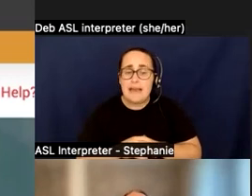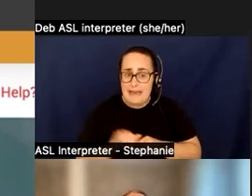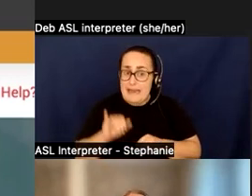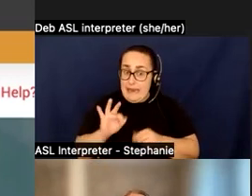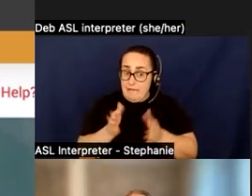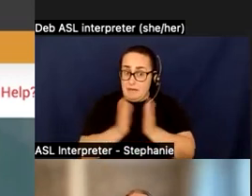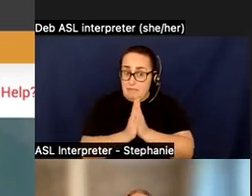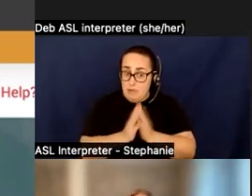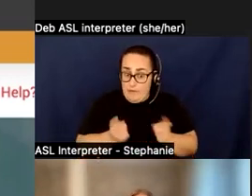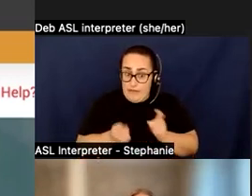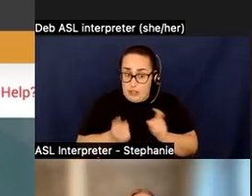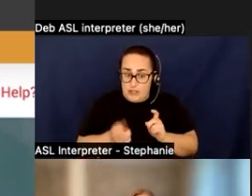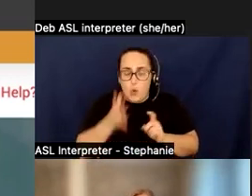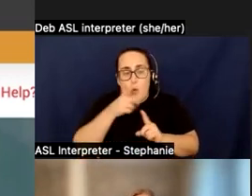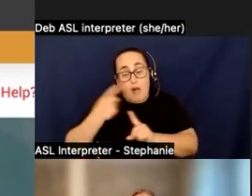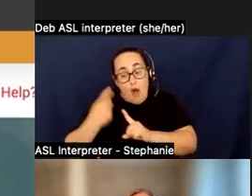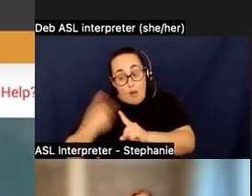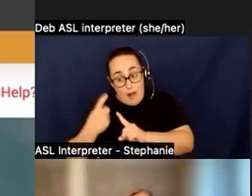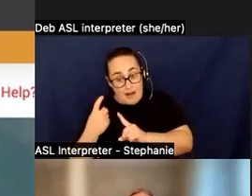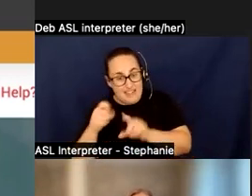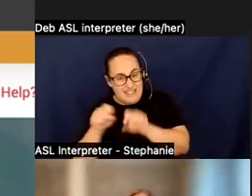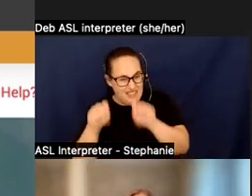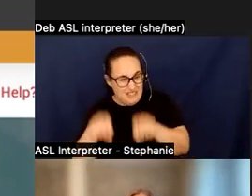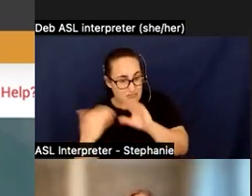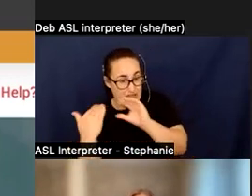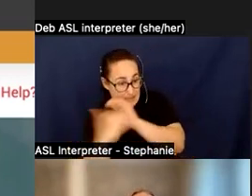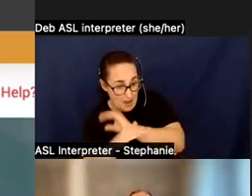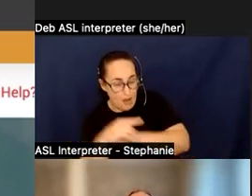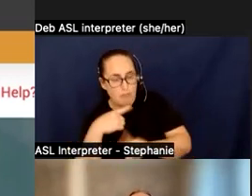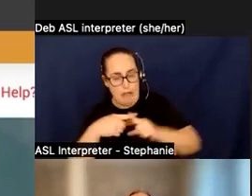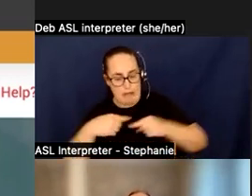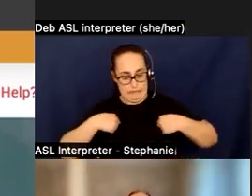but I will also reach out to you directly to explain what the revisions are and give